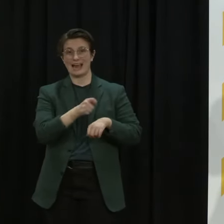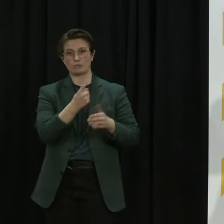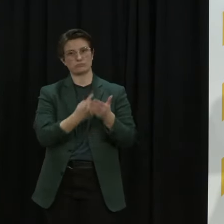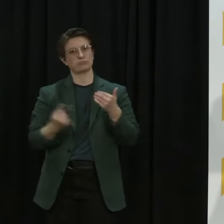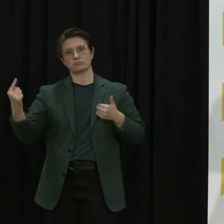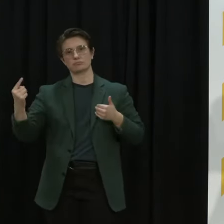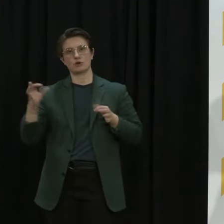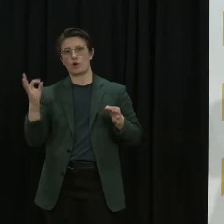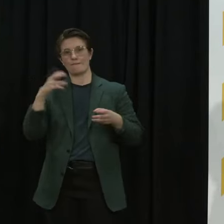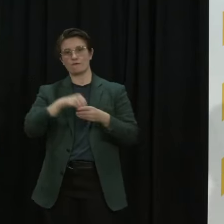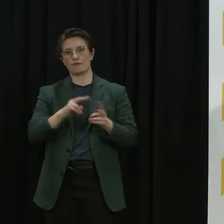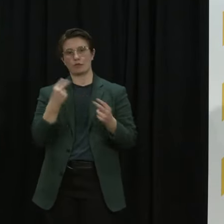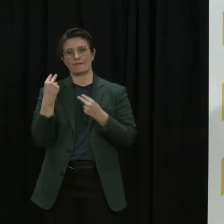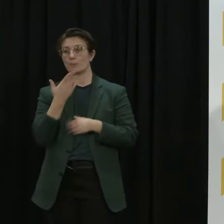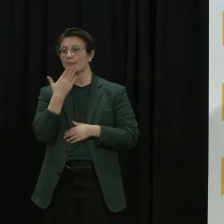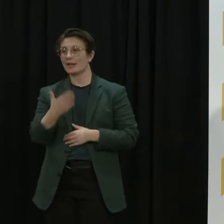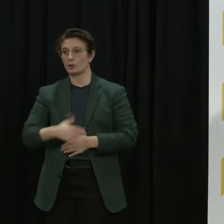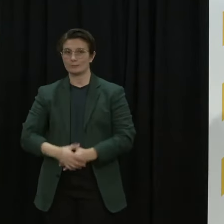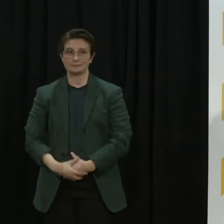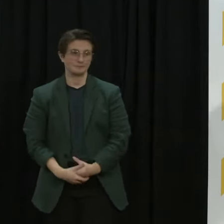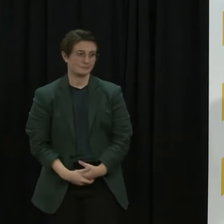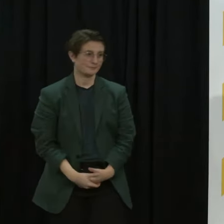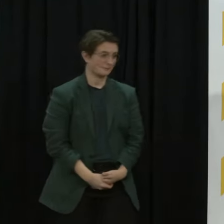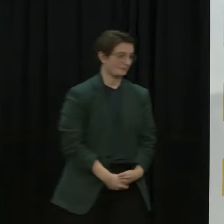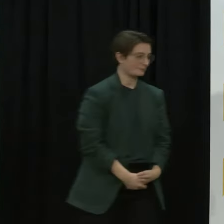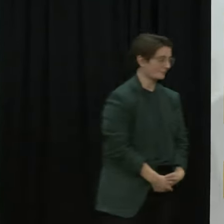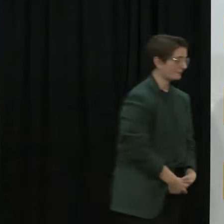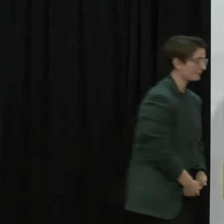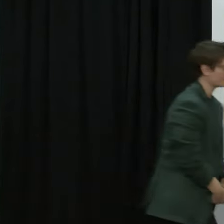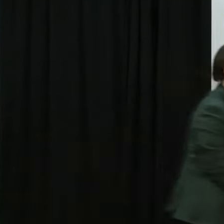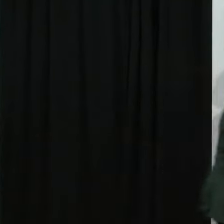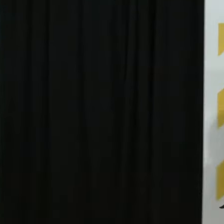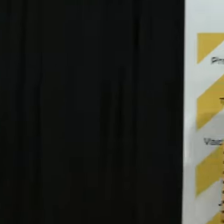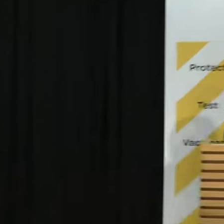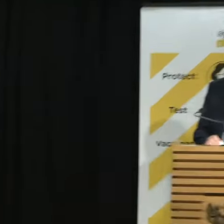usually attend the meeting for the purpose of this report, Dr town was not involved in that review. Thank you very much.